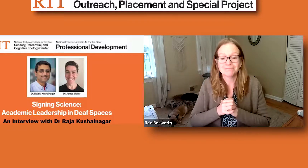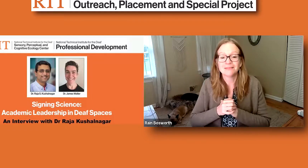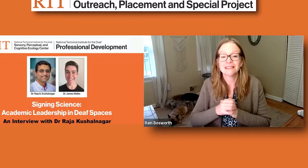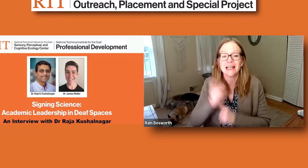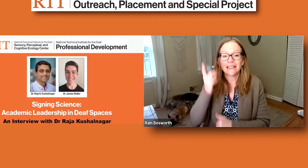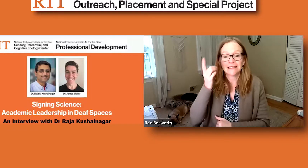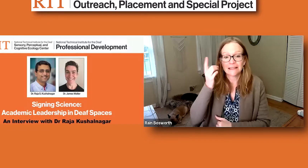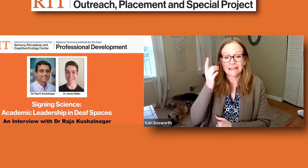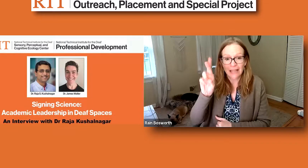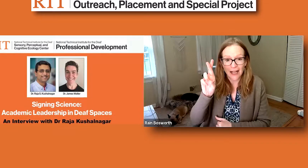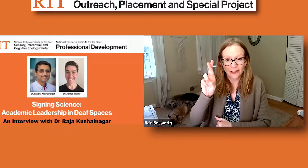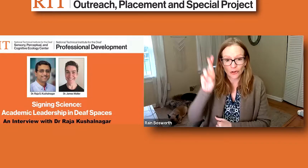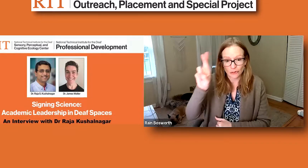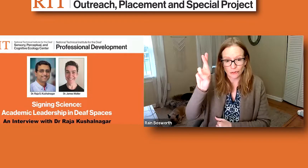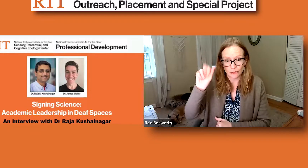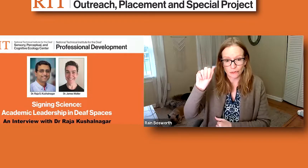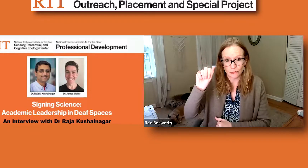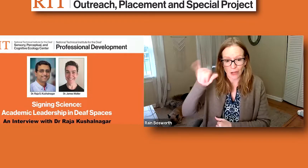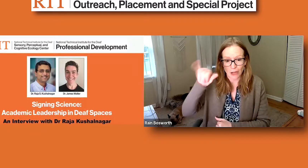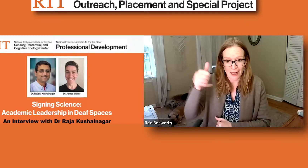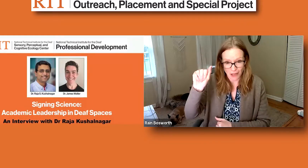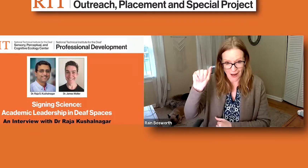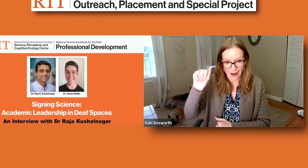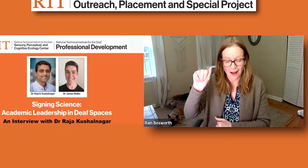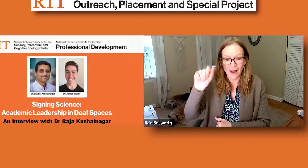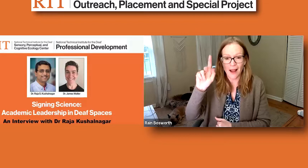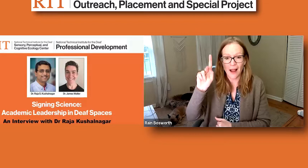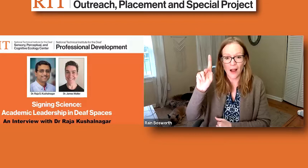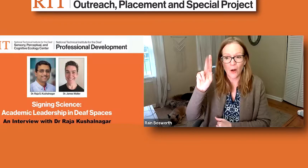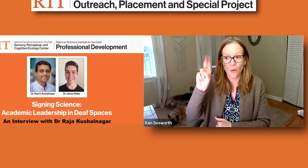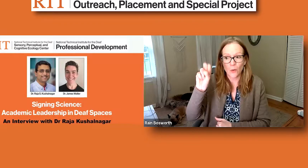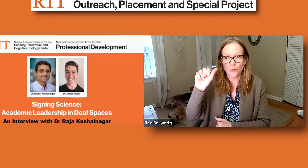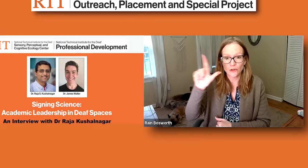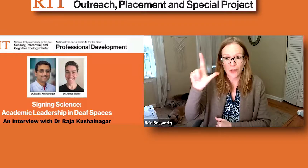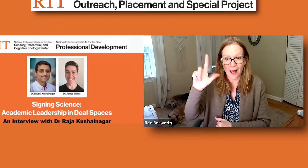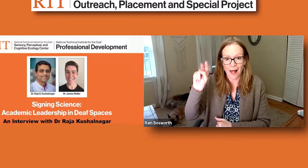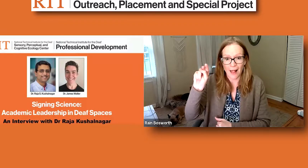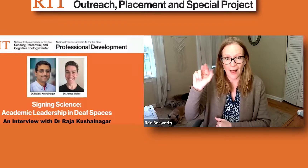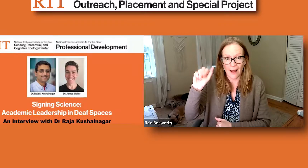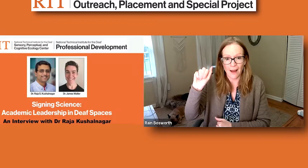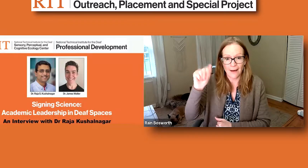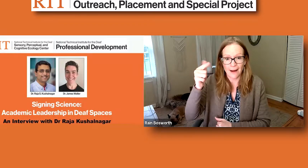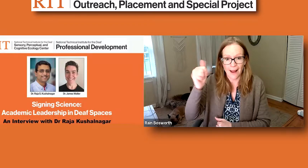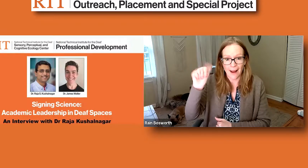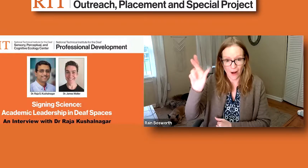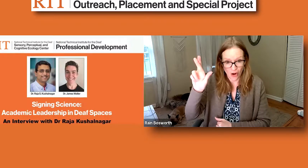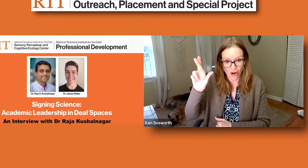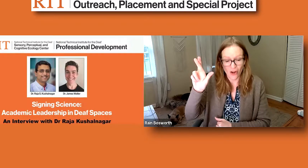So we invited him to come and speak. Dr. Raja Kushal Nagar